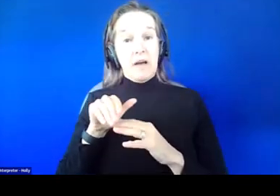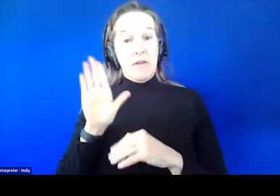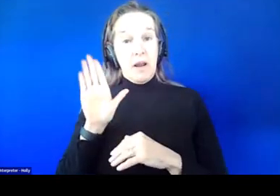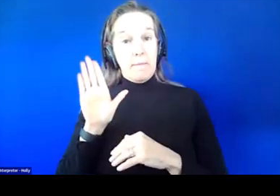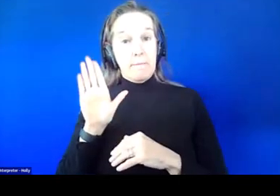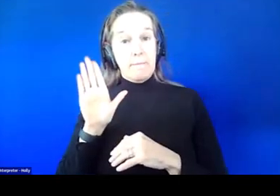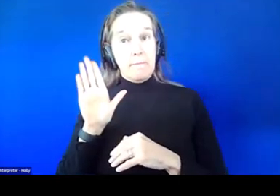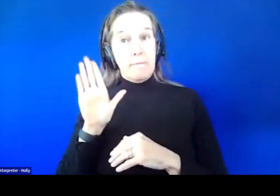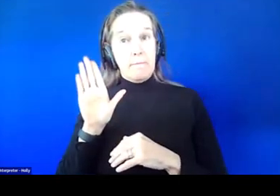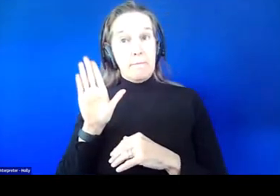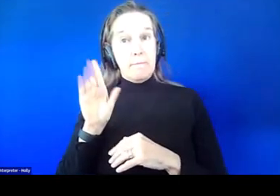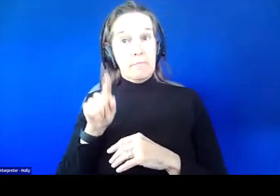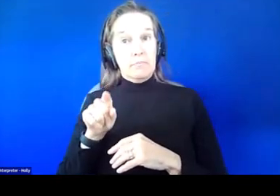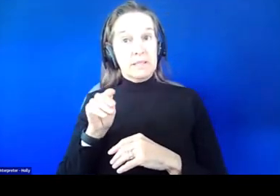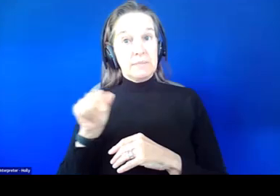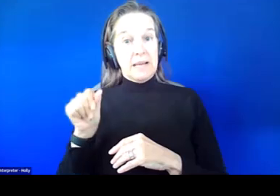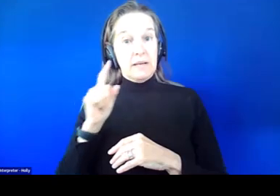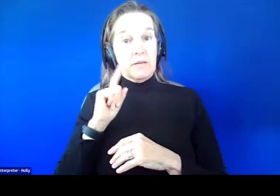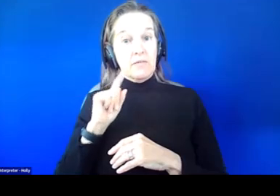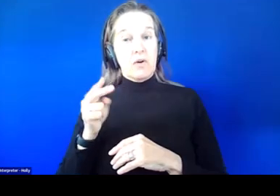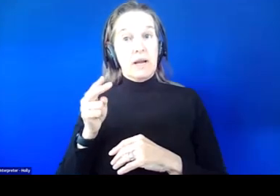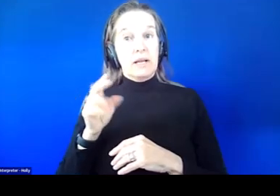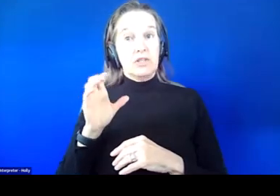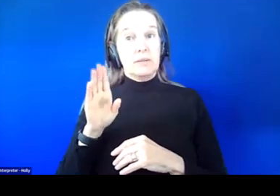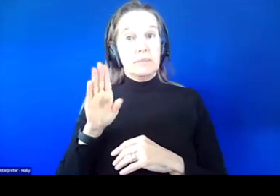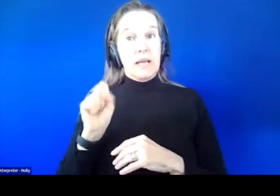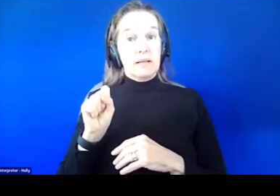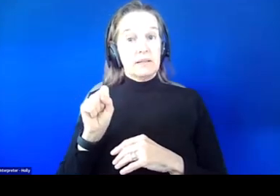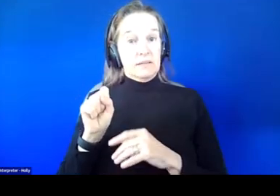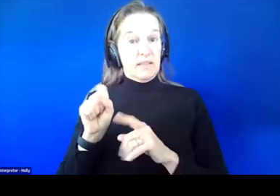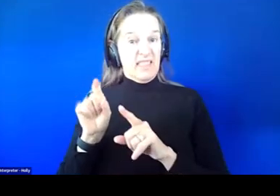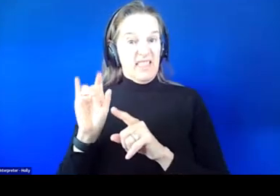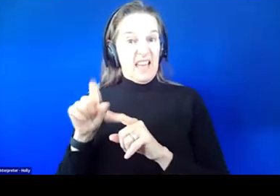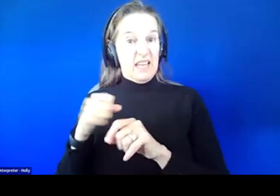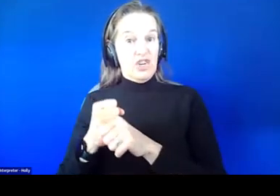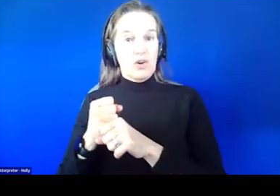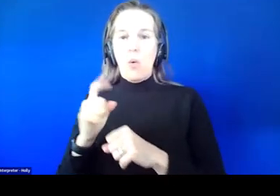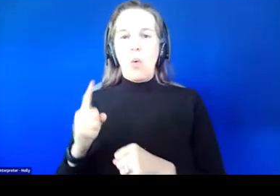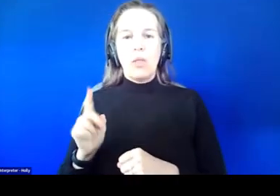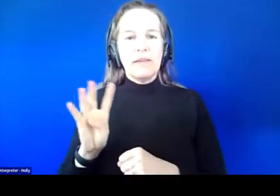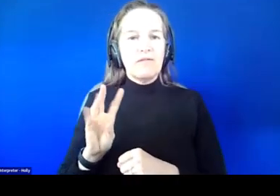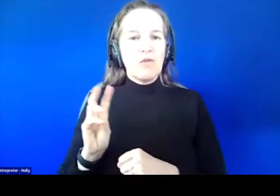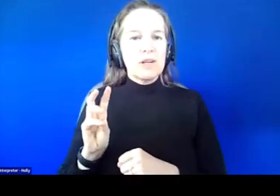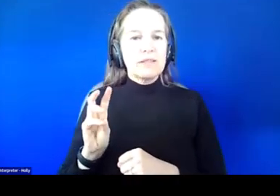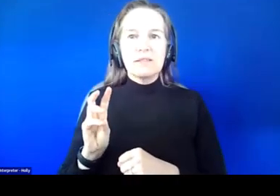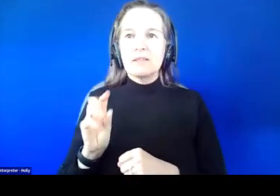the spending on HCBS that same year was only 46.7%.